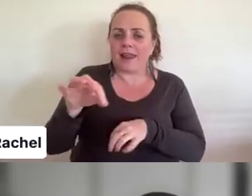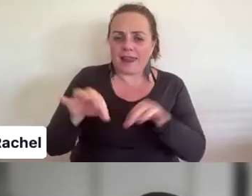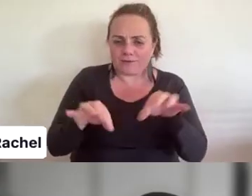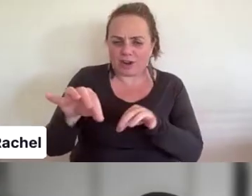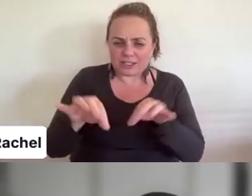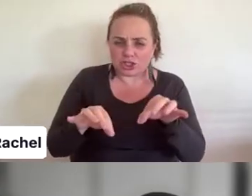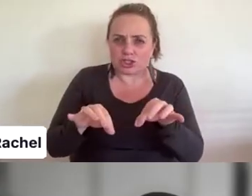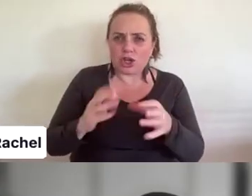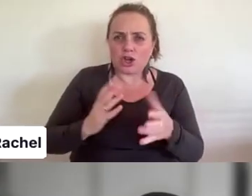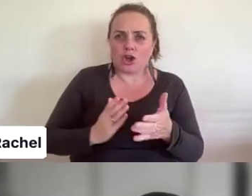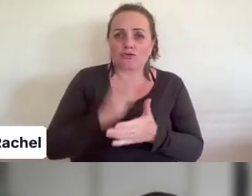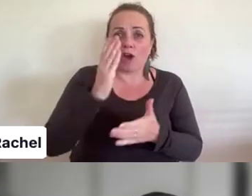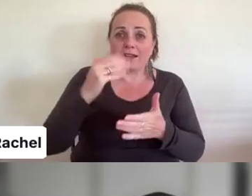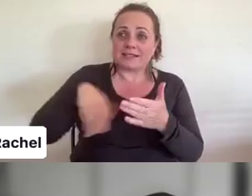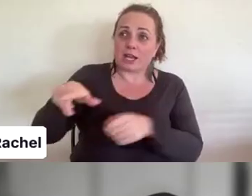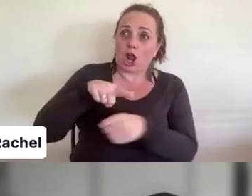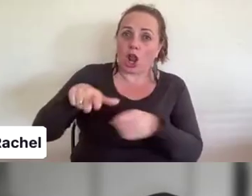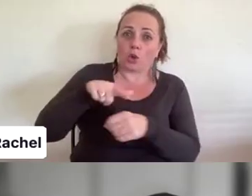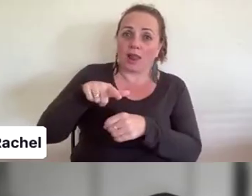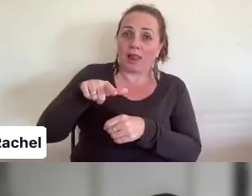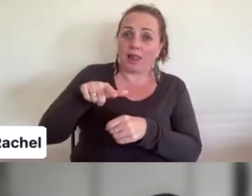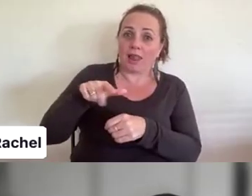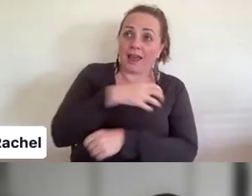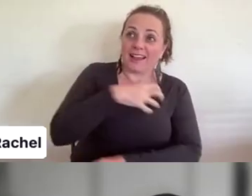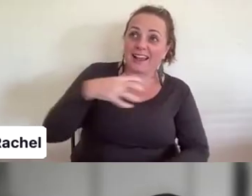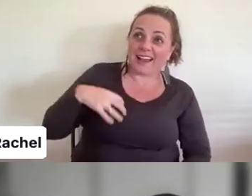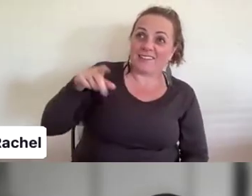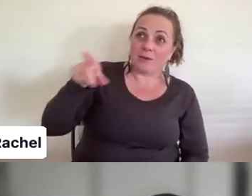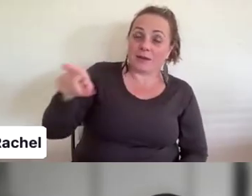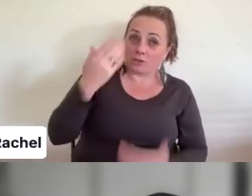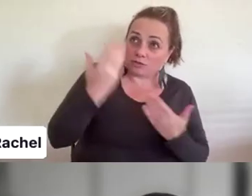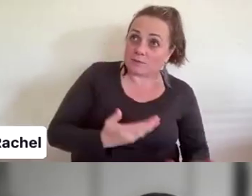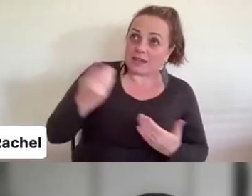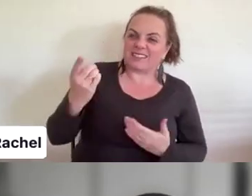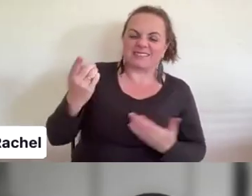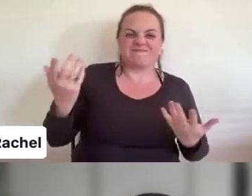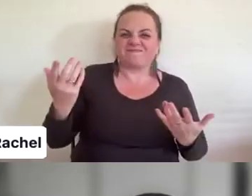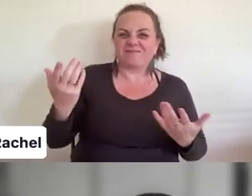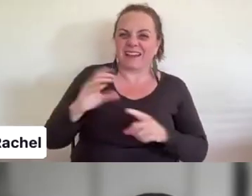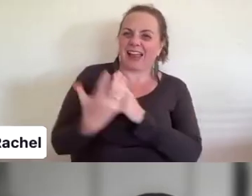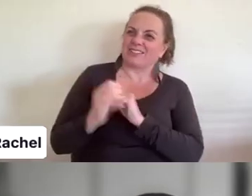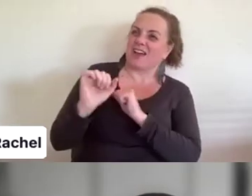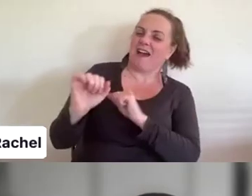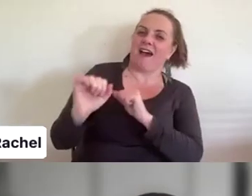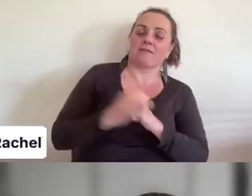well in local government. It's more of a practical culture. Is there anyone coordinating a strategic